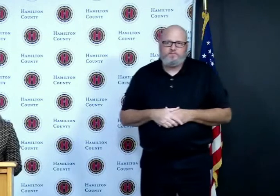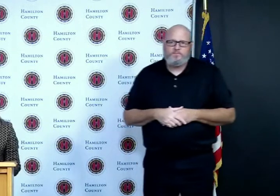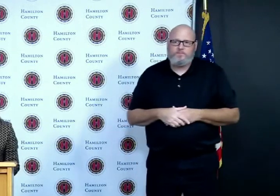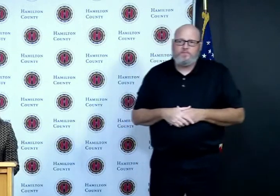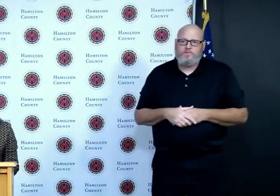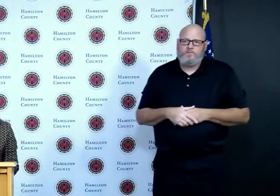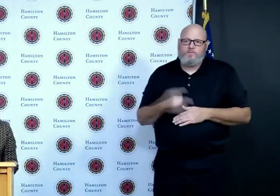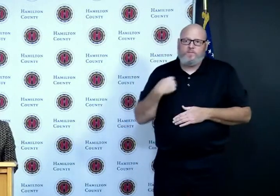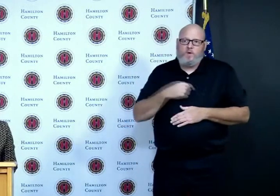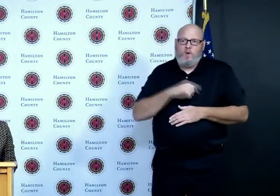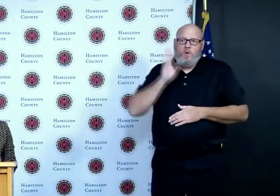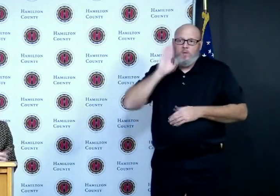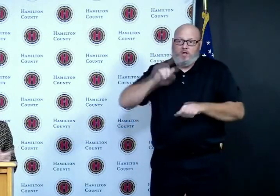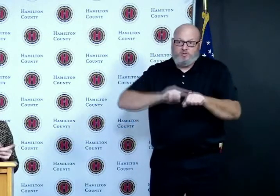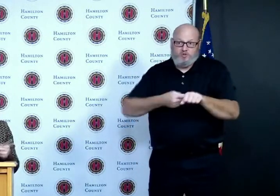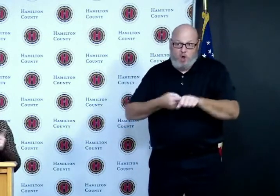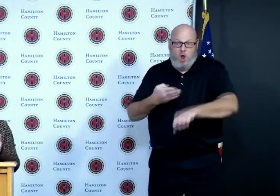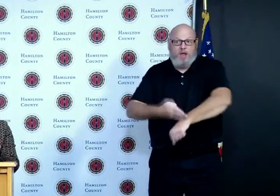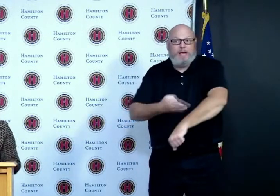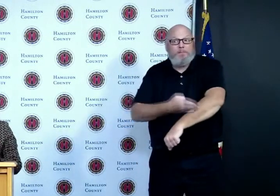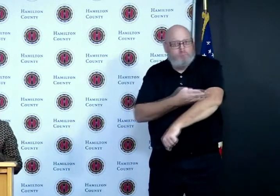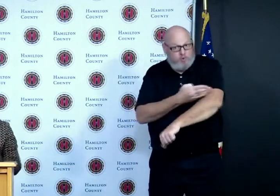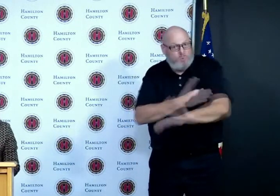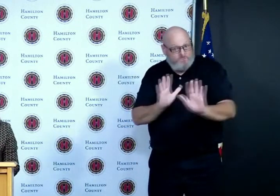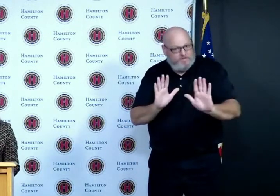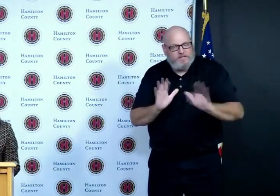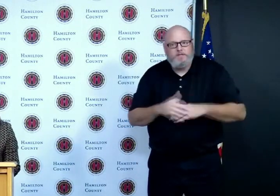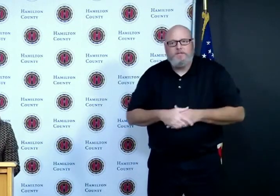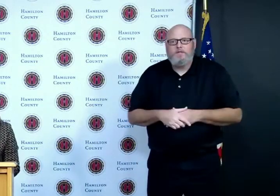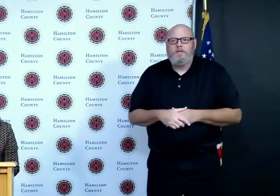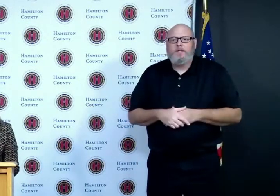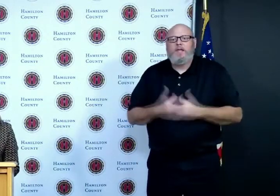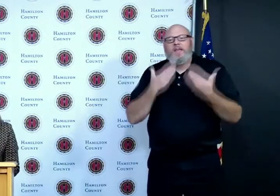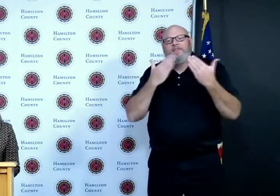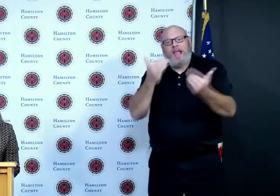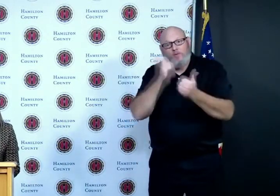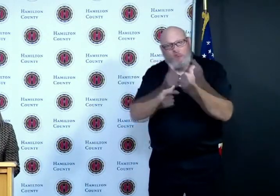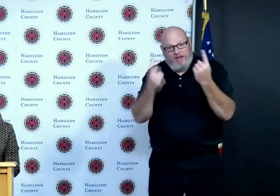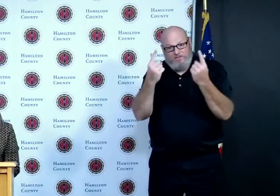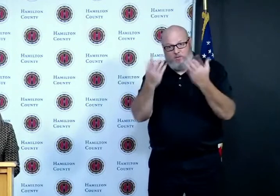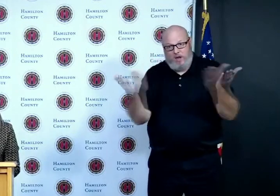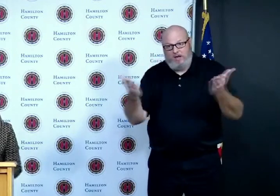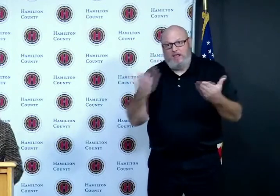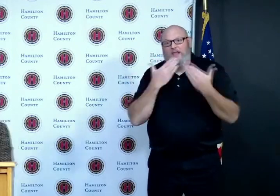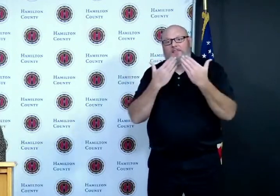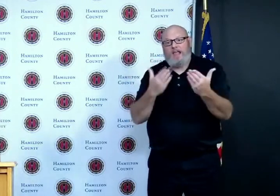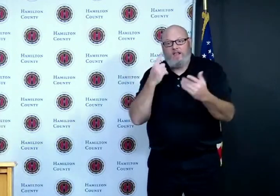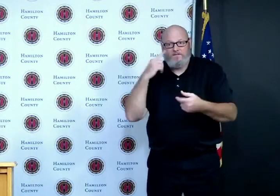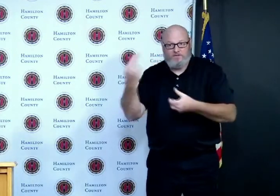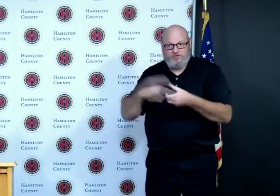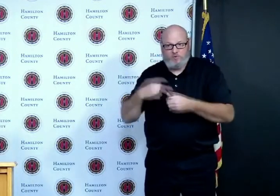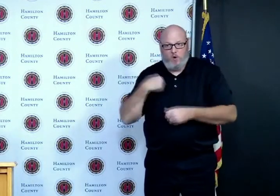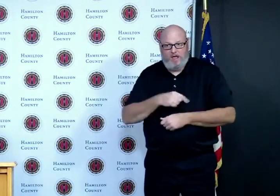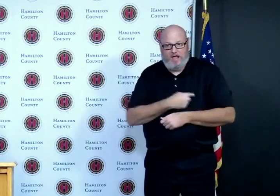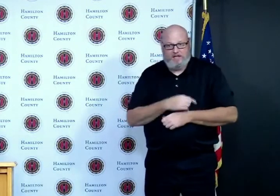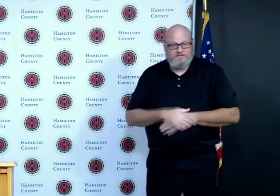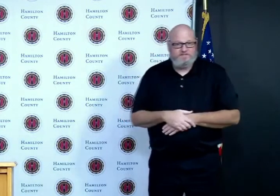so thank you Greg Holly Alicia everybody for being here and thank you all for joining